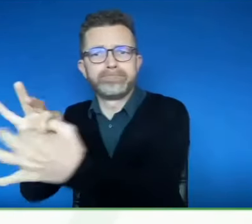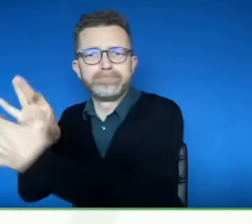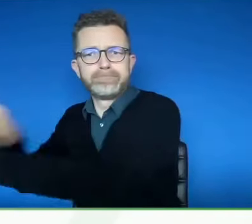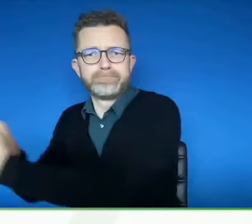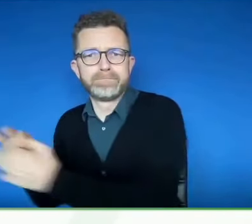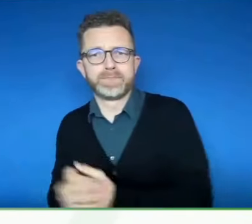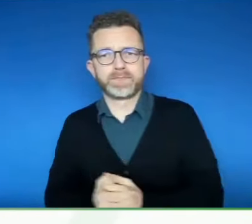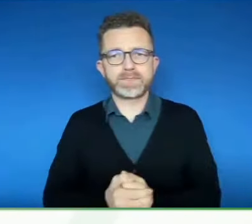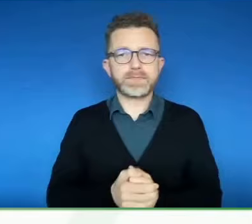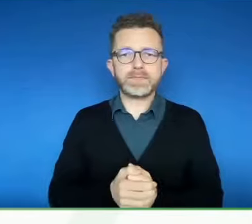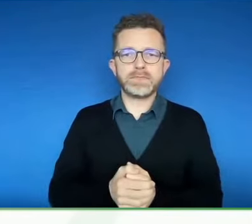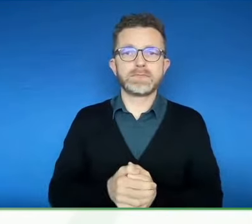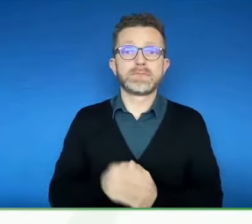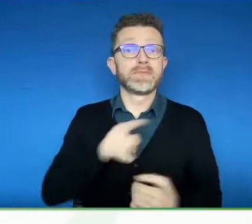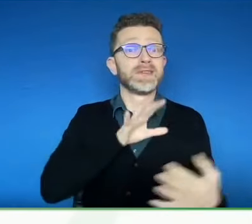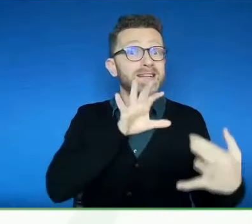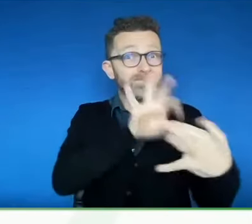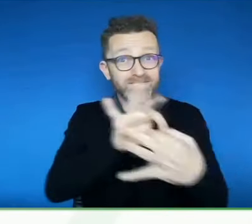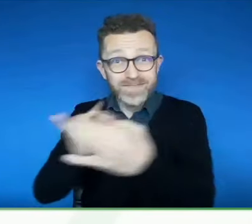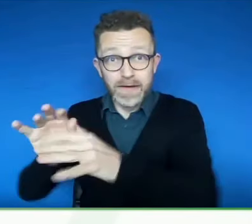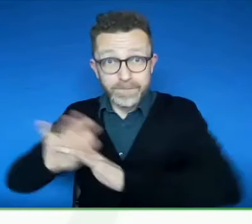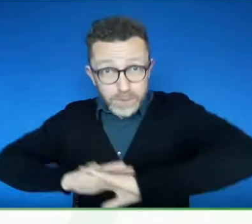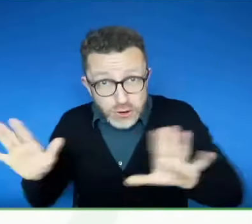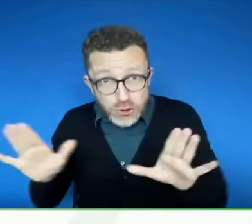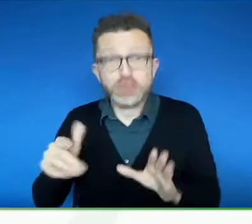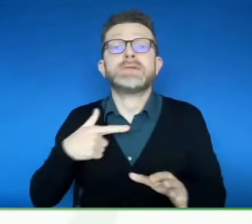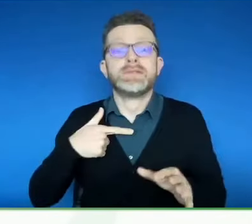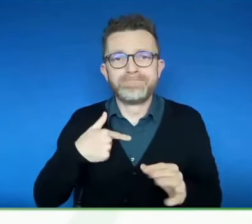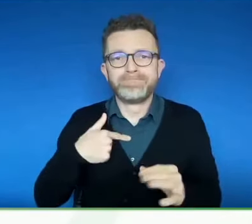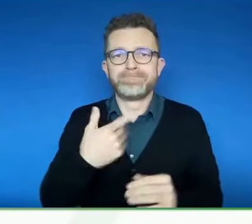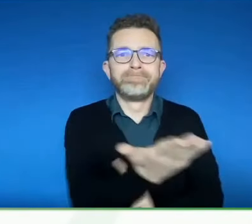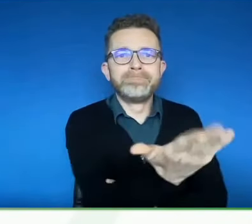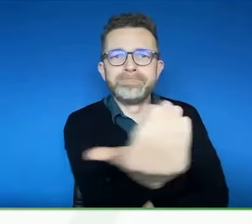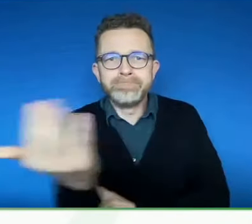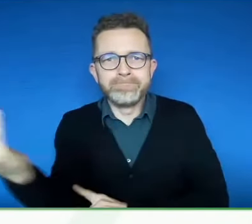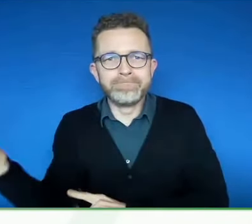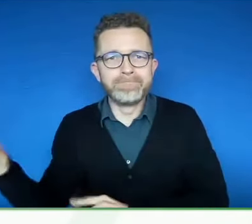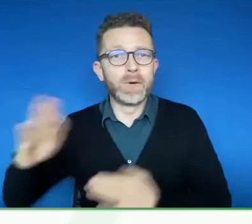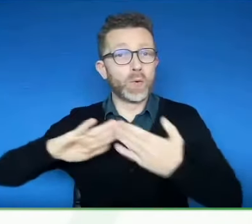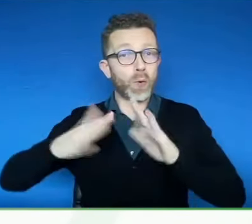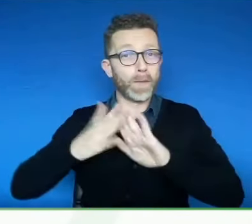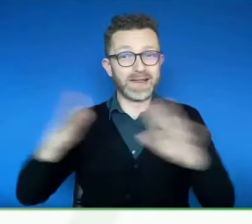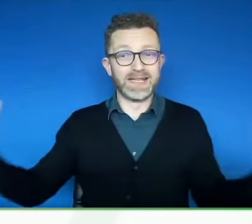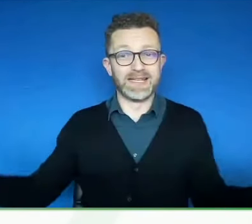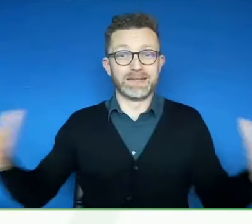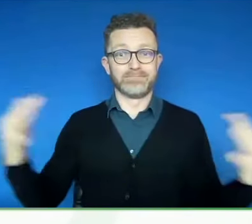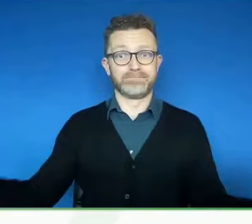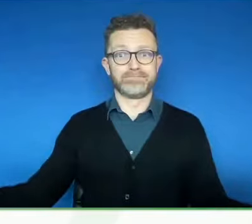Where they things are dominated by men advantage group, then we would